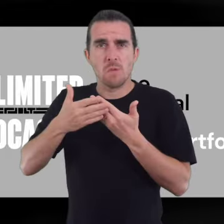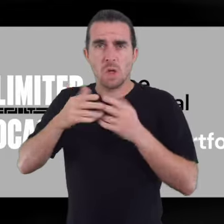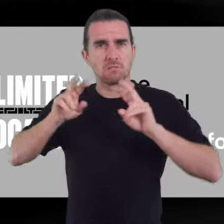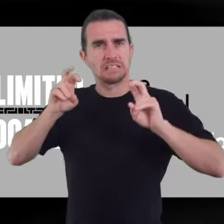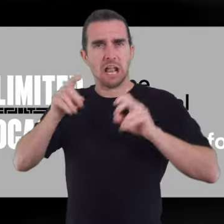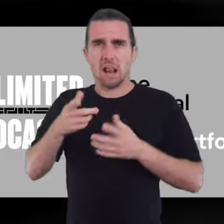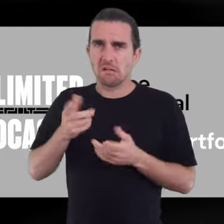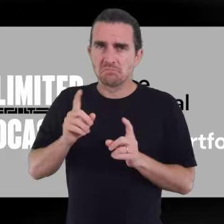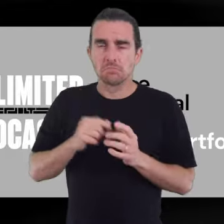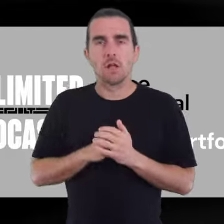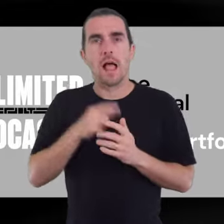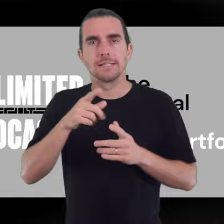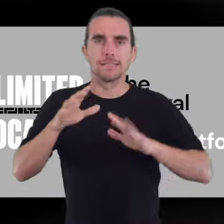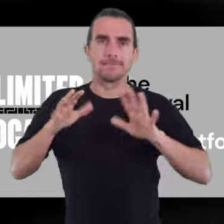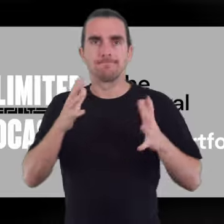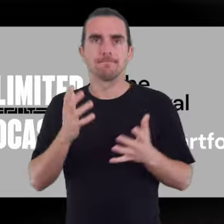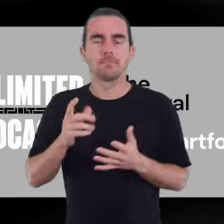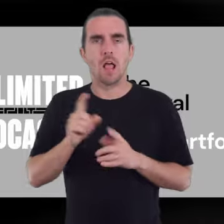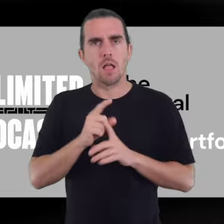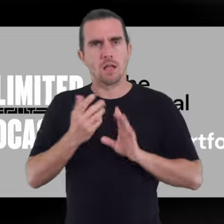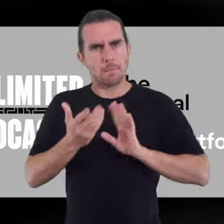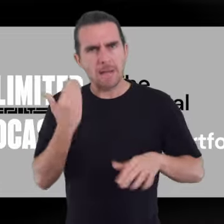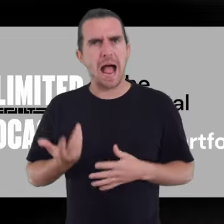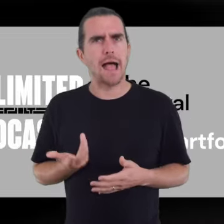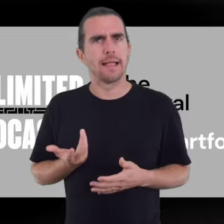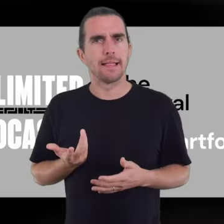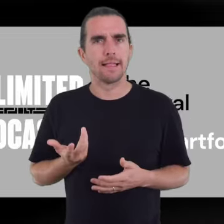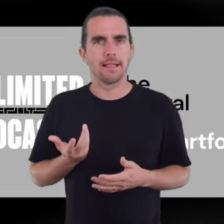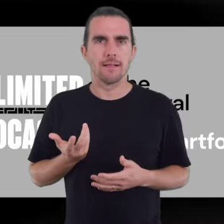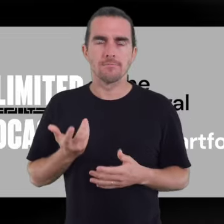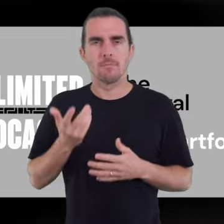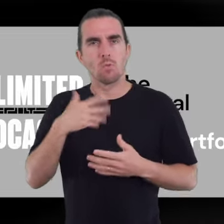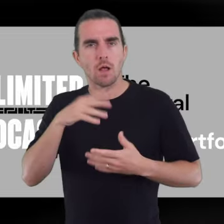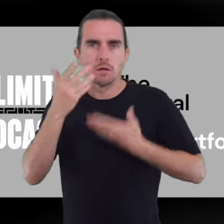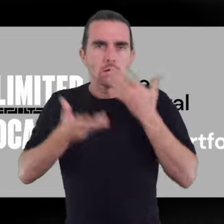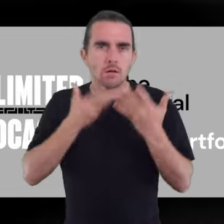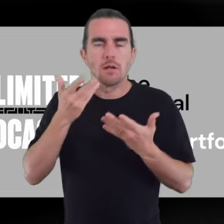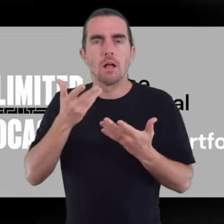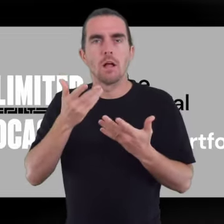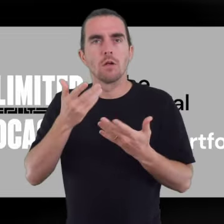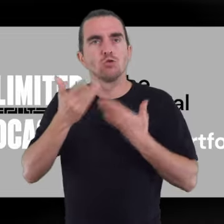[Lea] The kind of initial impulse for calling it "Take It Back" was this feeling around wanting to kind of reclaim narratives